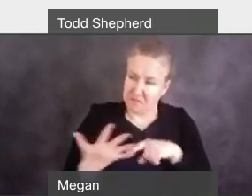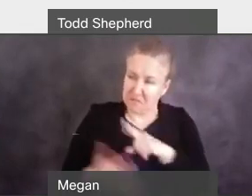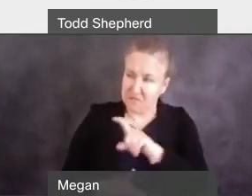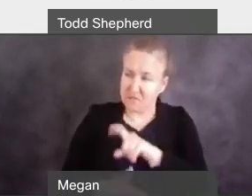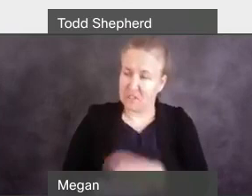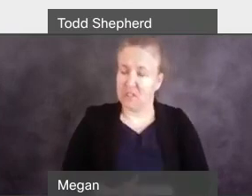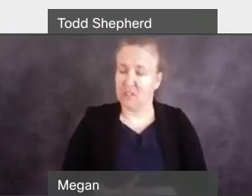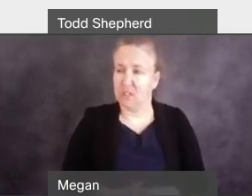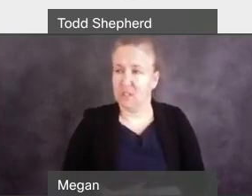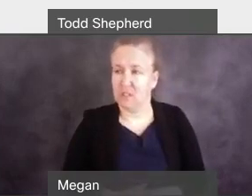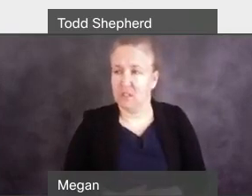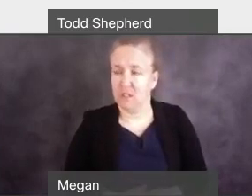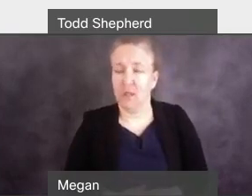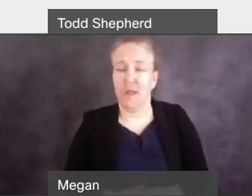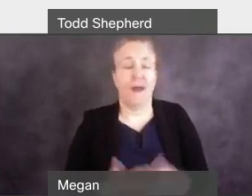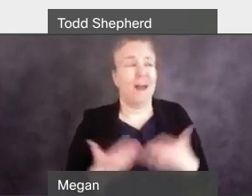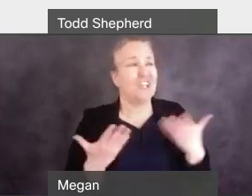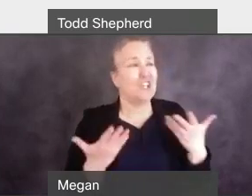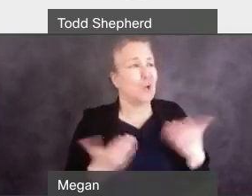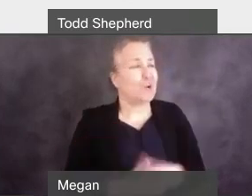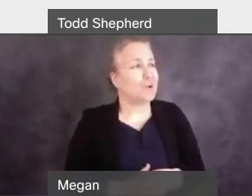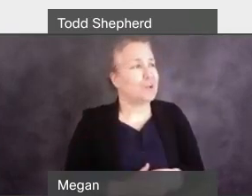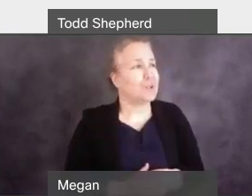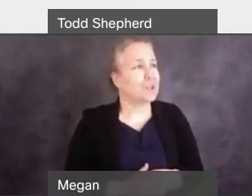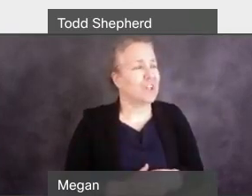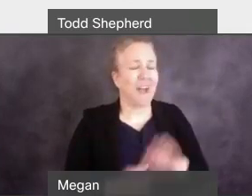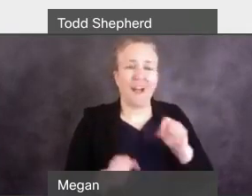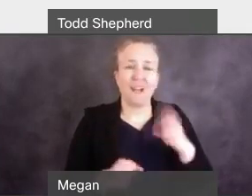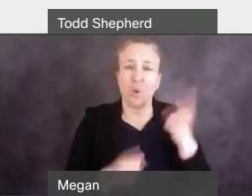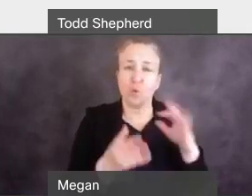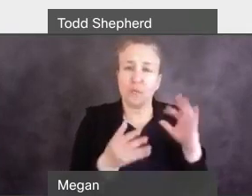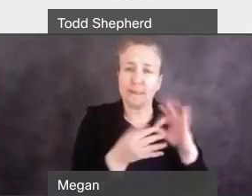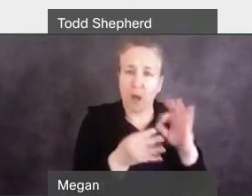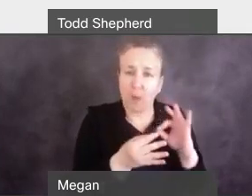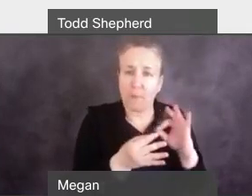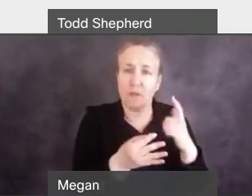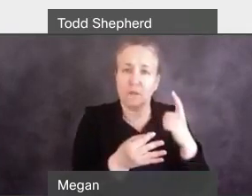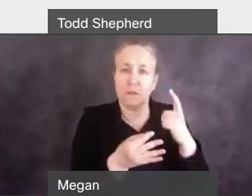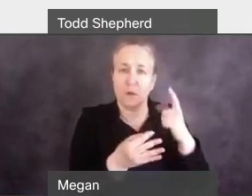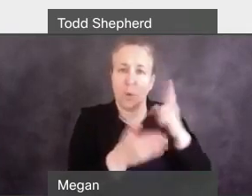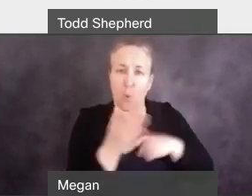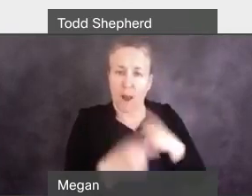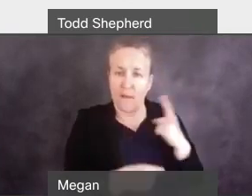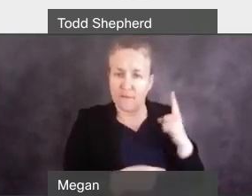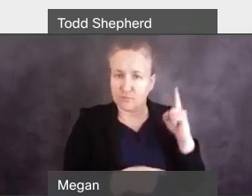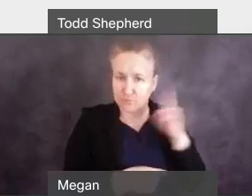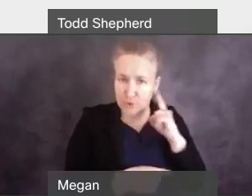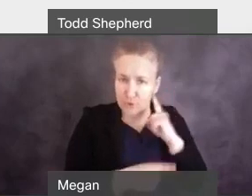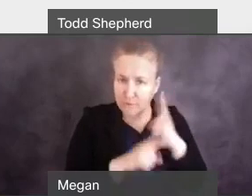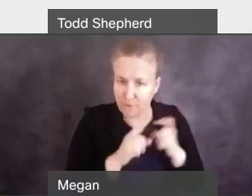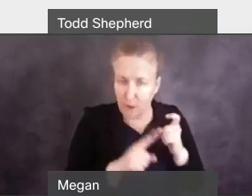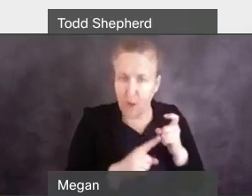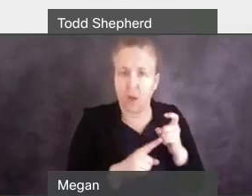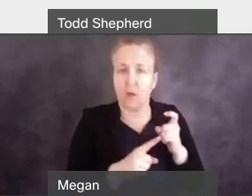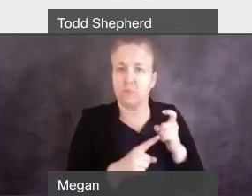[Commissioner Arkoosh] You know, I can only comment on what I've heard from members in our community